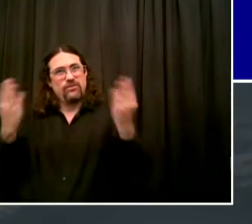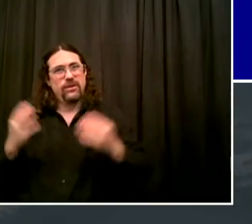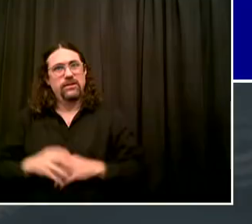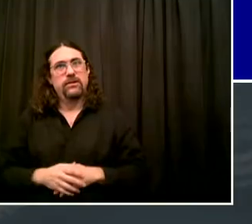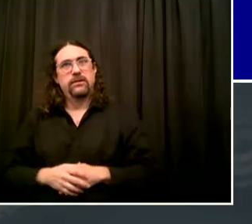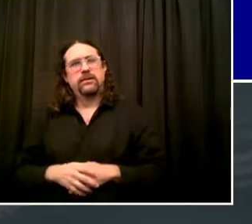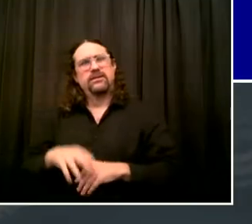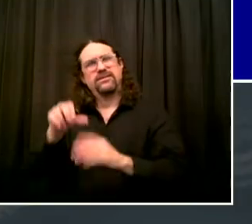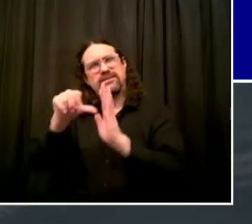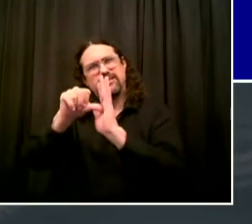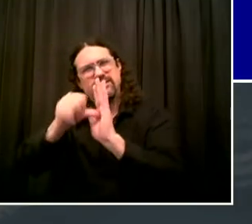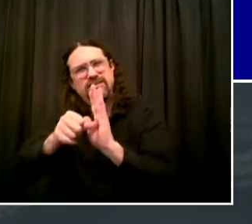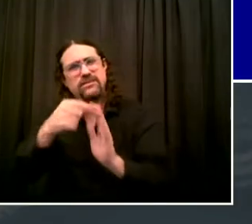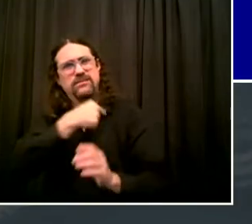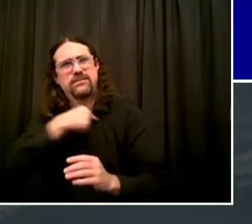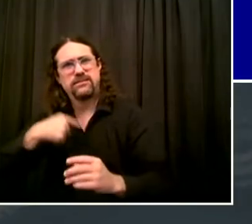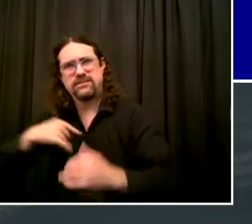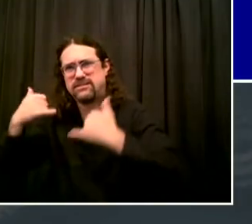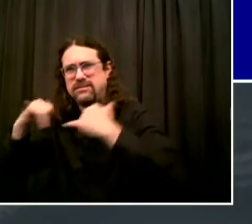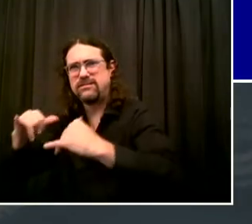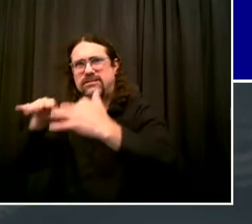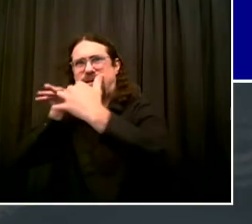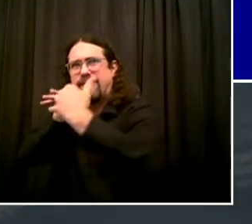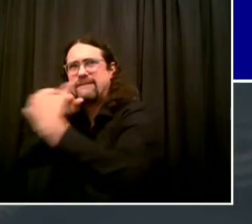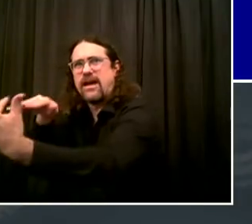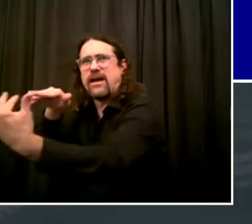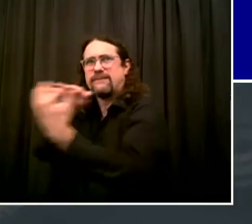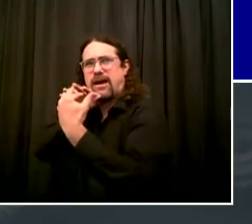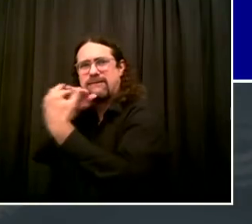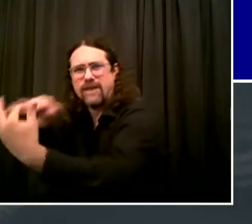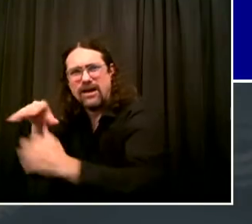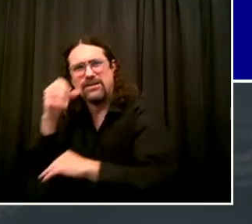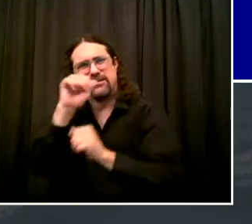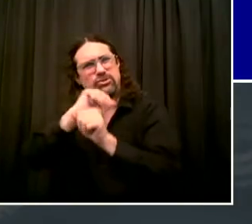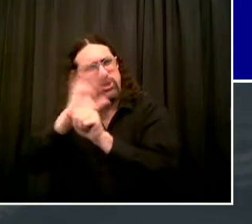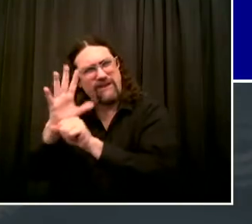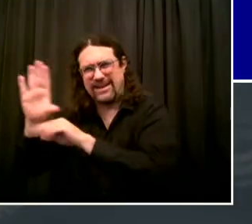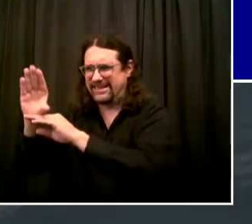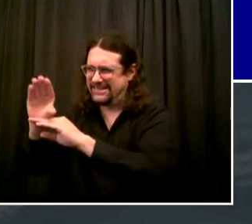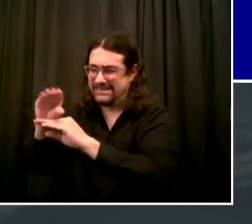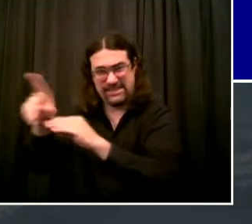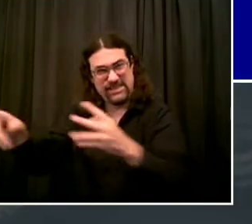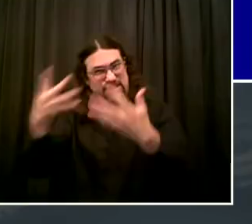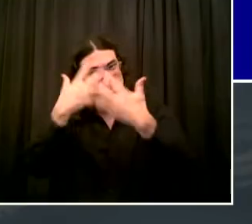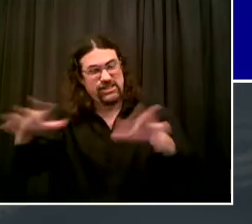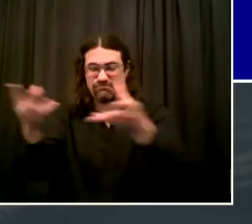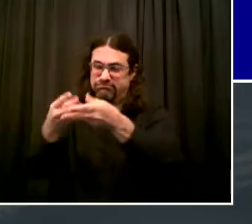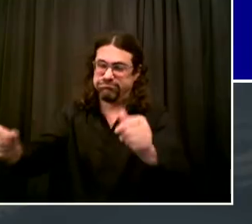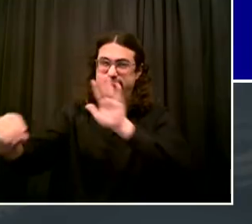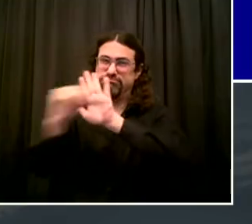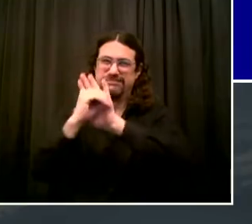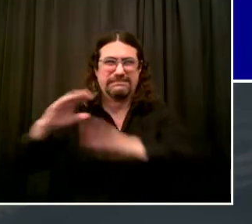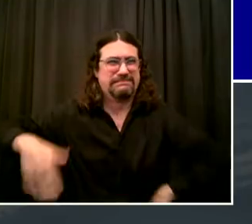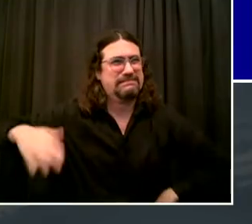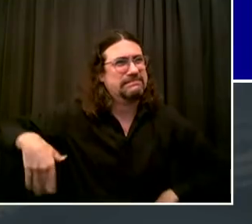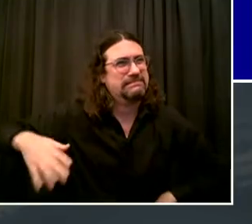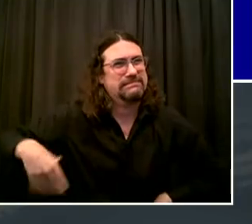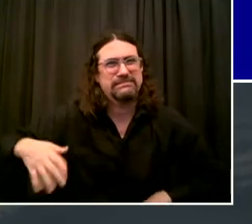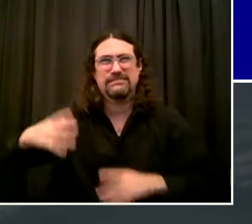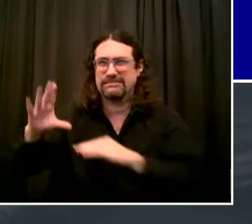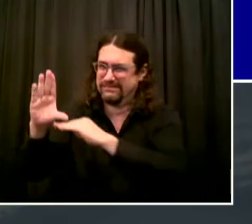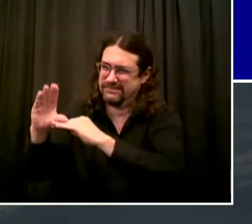ALL BEWORTH IT.